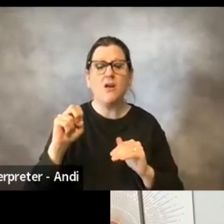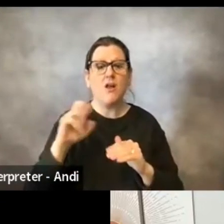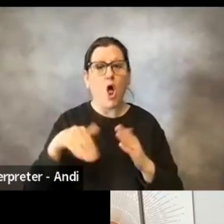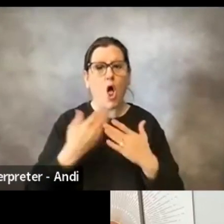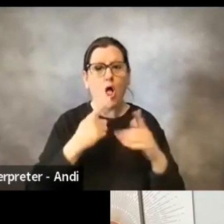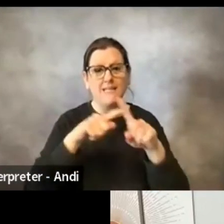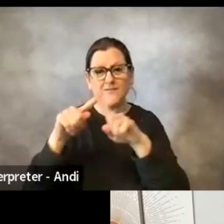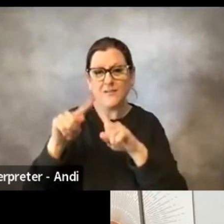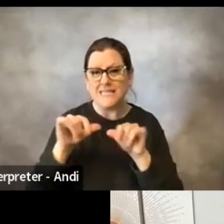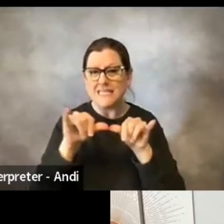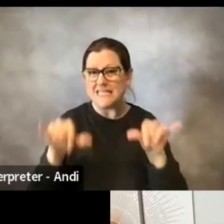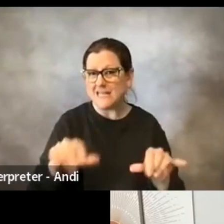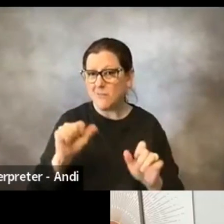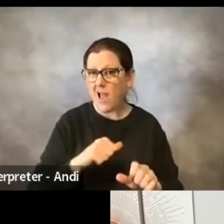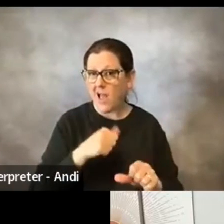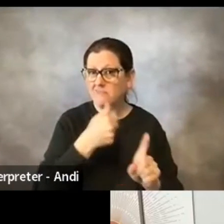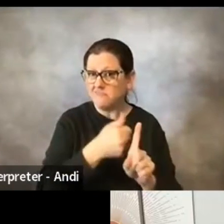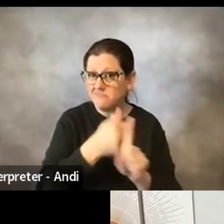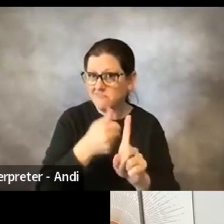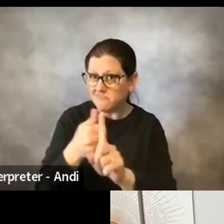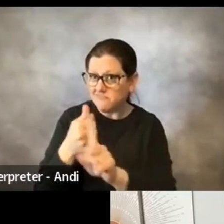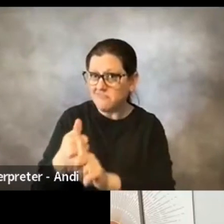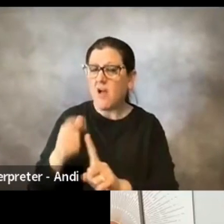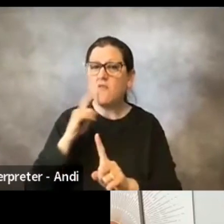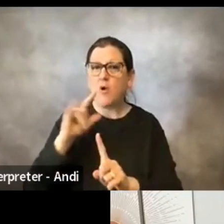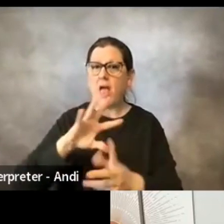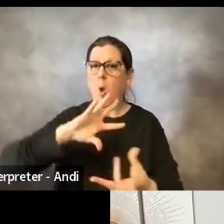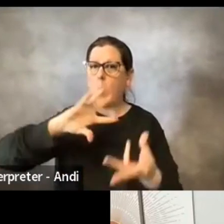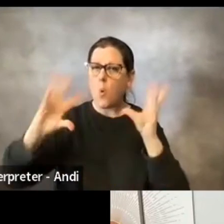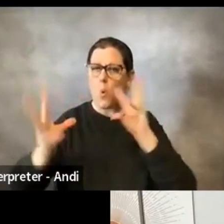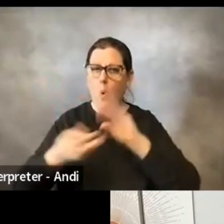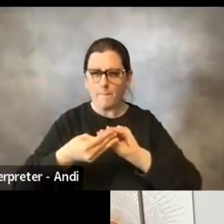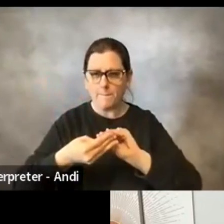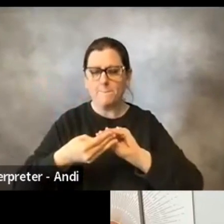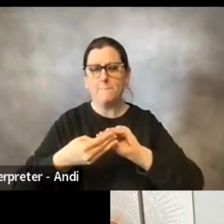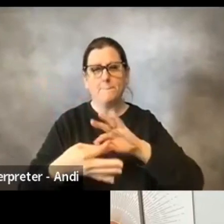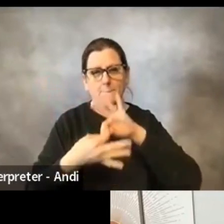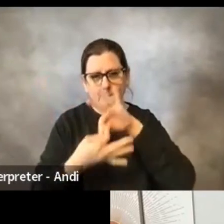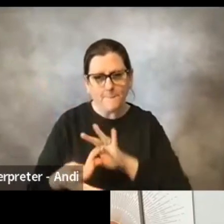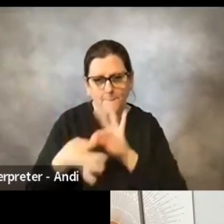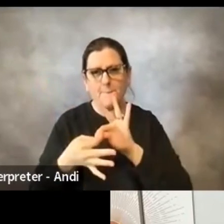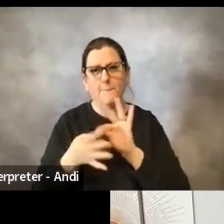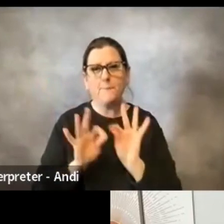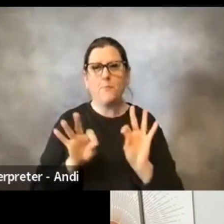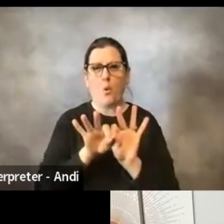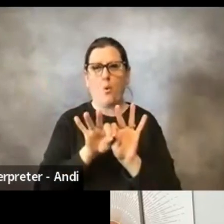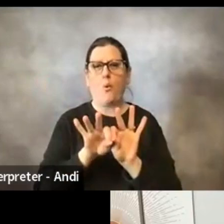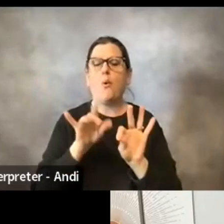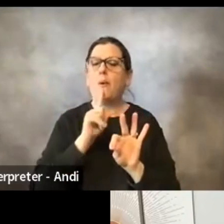someone's lives, because it can really bring that holistic perspective together. So we're I'm especially hopeful that